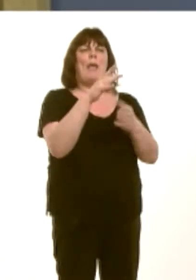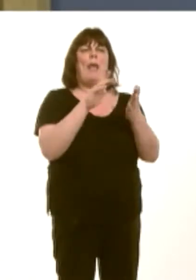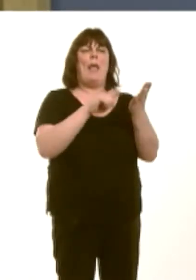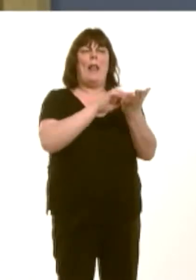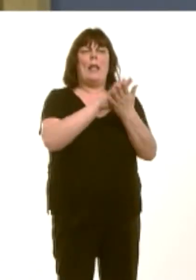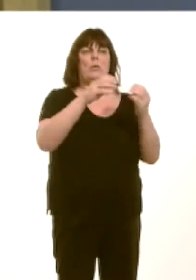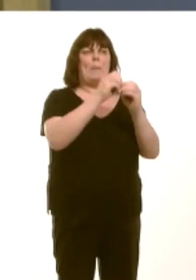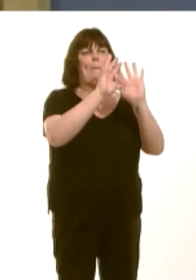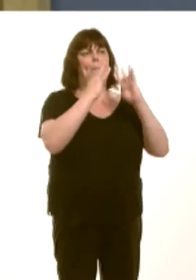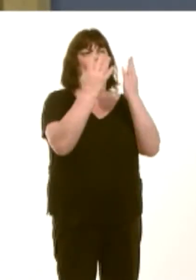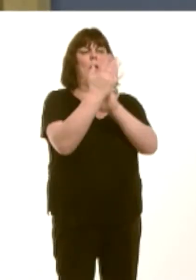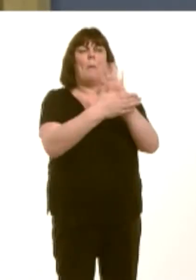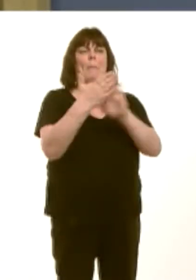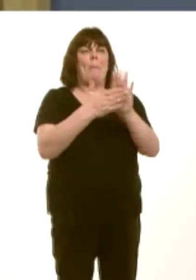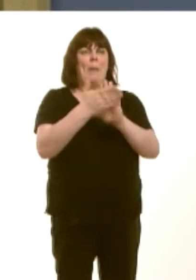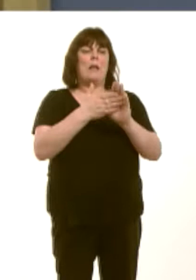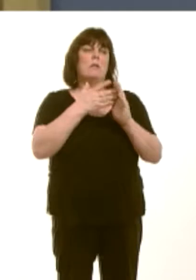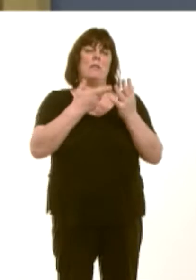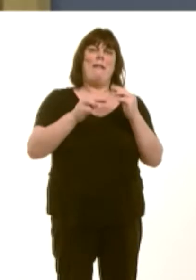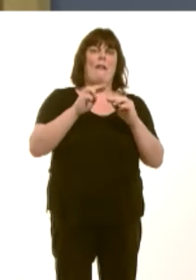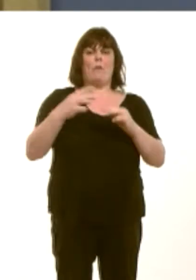to a postcode lottery on new drugs and treatment.